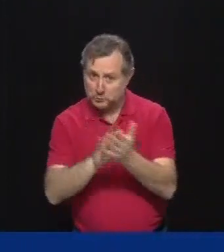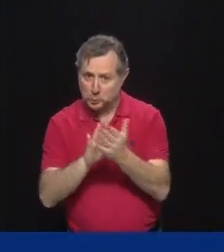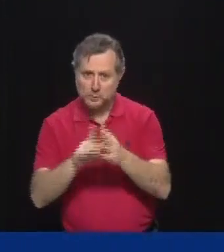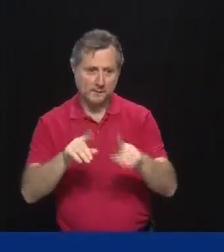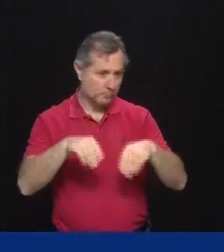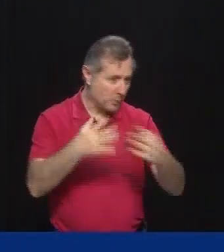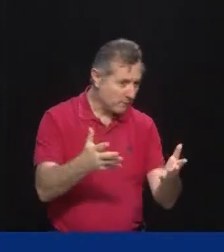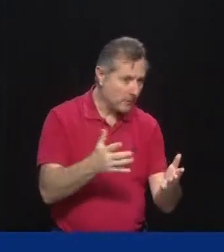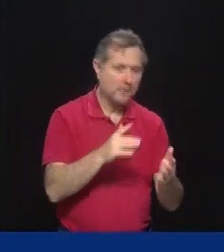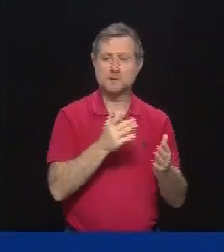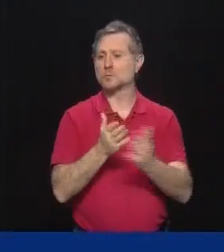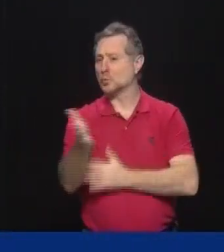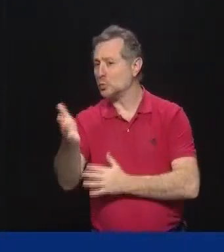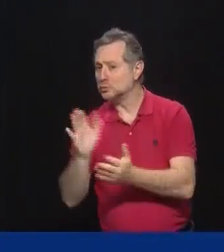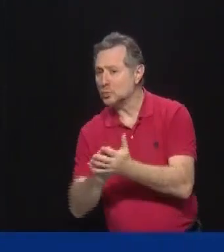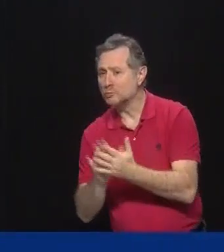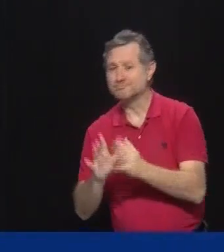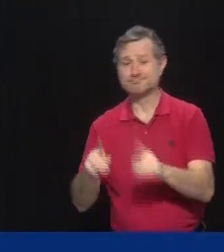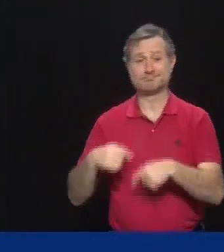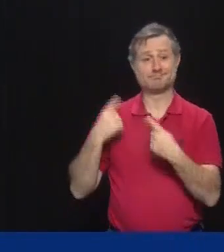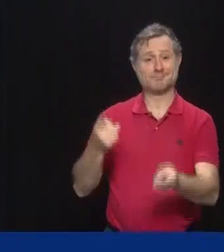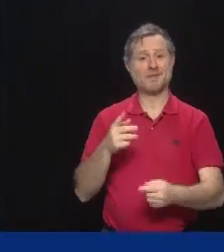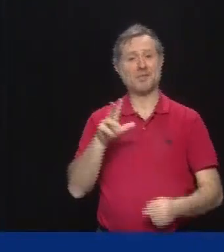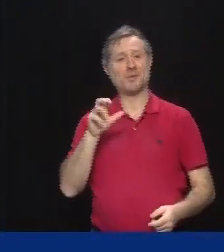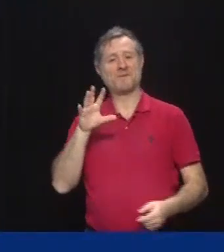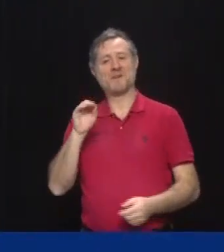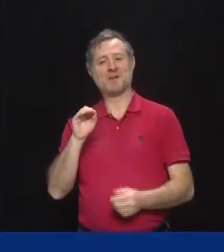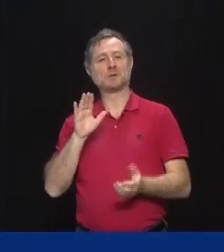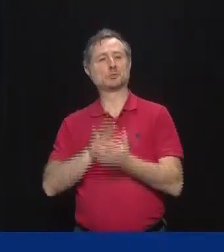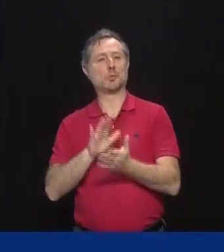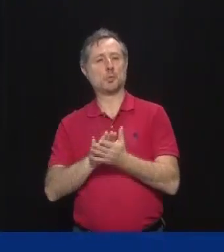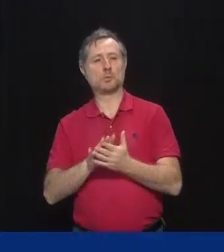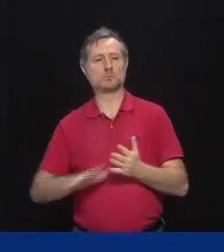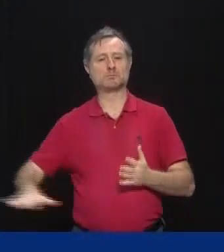REACHED OUT TO ALL THE SCHOOL DISTRICTS SAYING WHAT ARE YOUR PLANS?